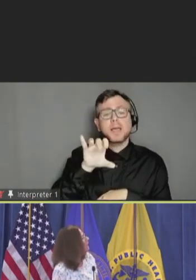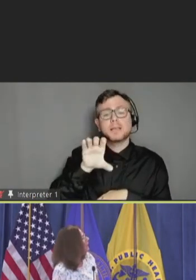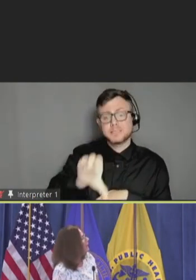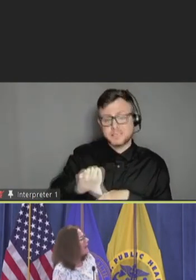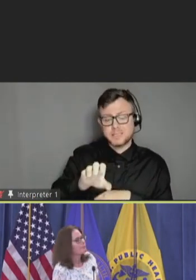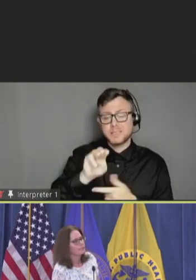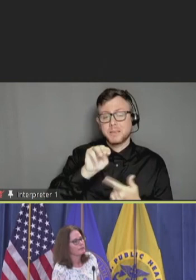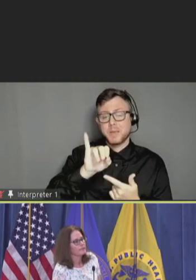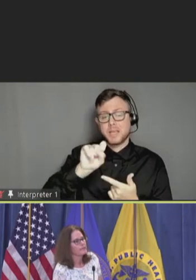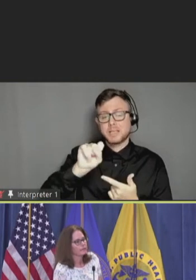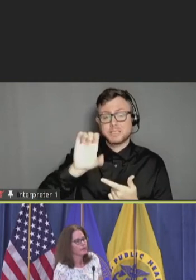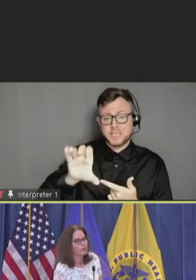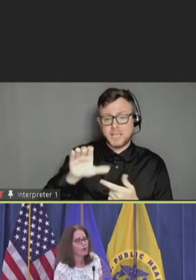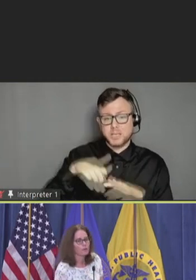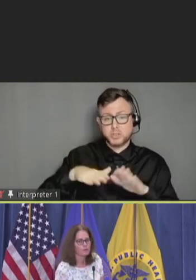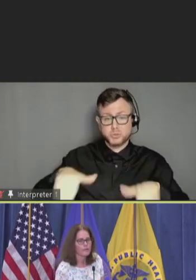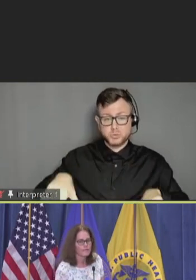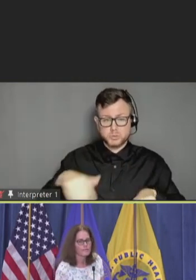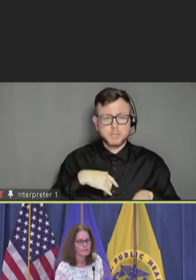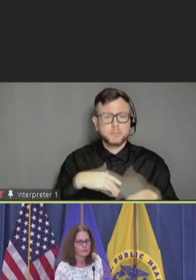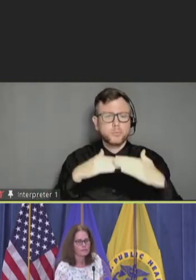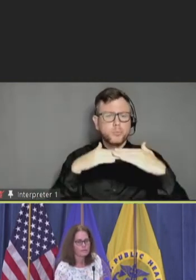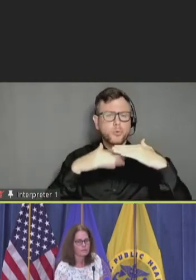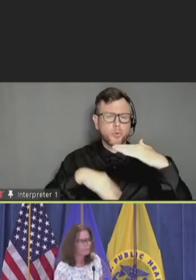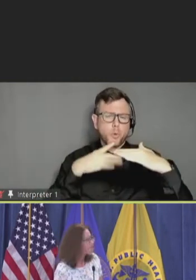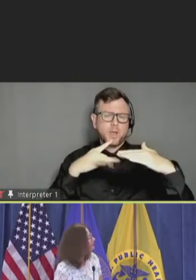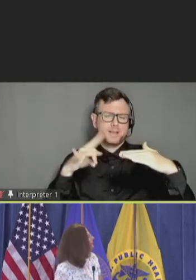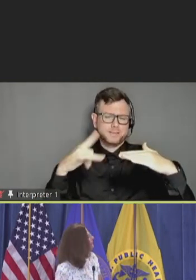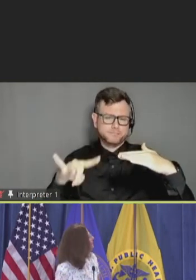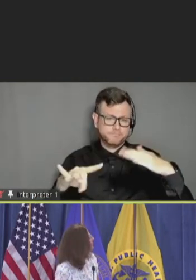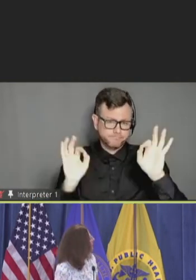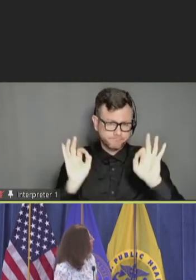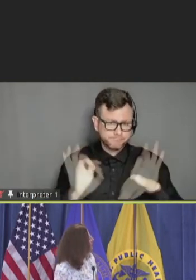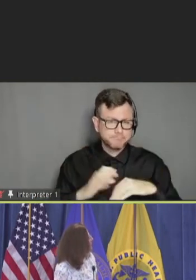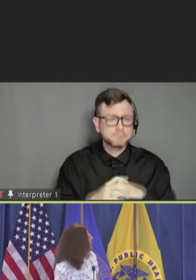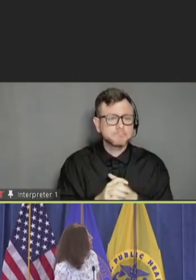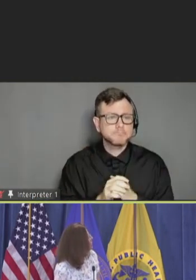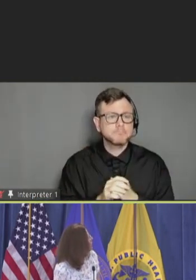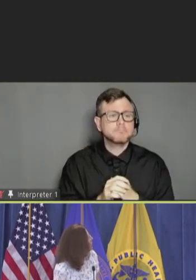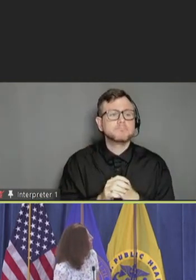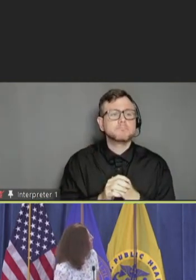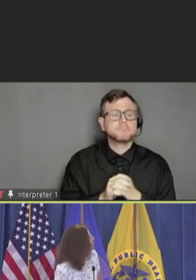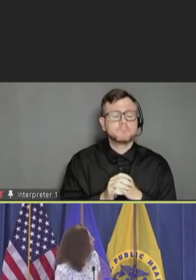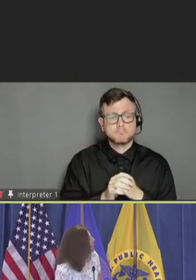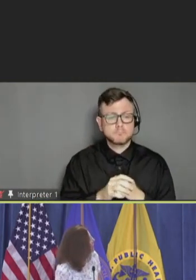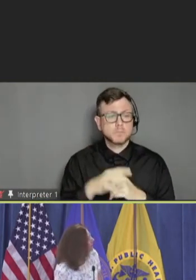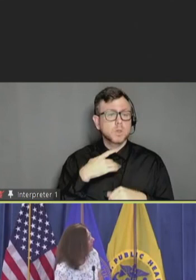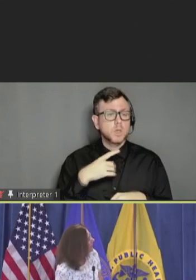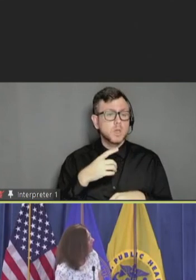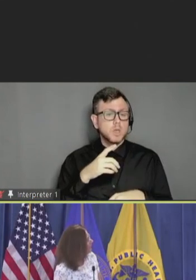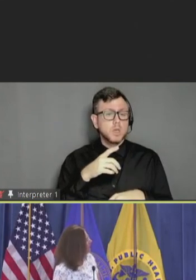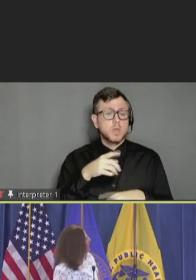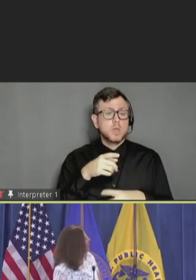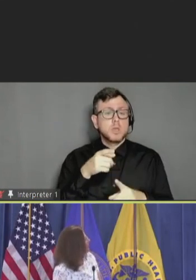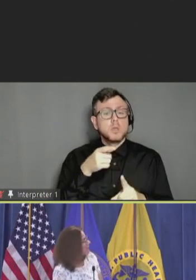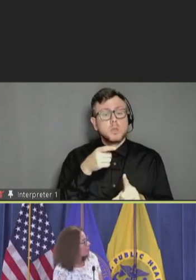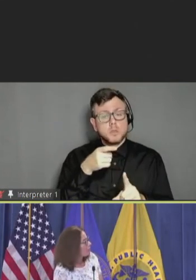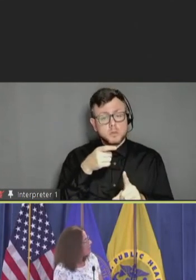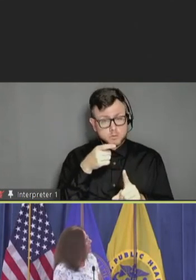And then that being -- meaning that they're all under 18 years of age. So, some descriptive from the chart views.